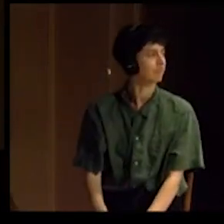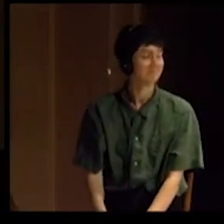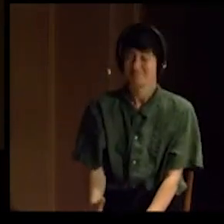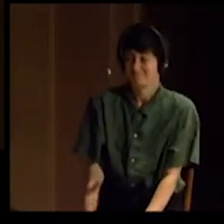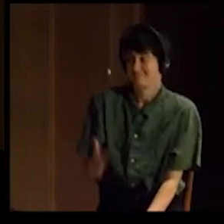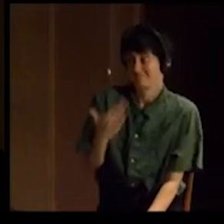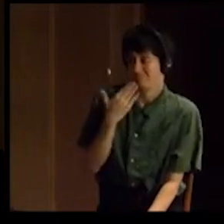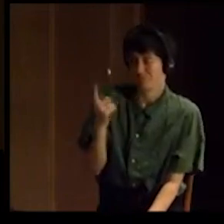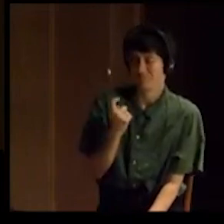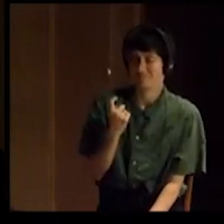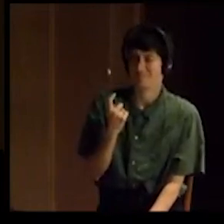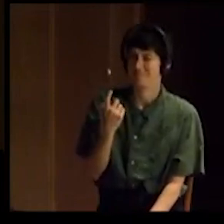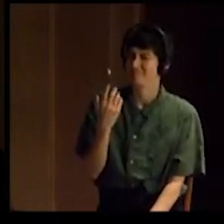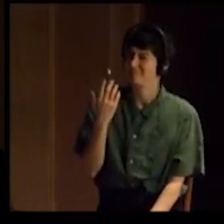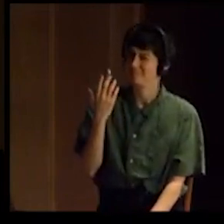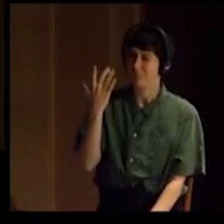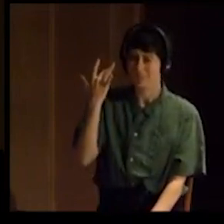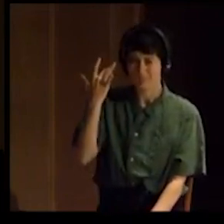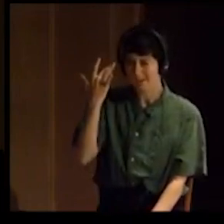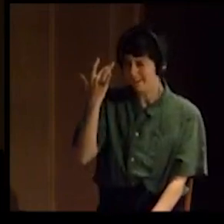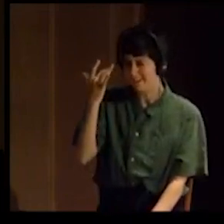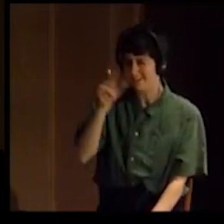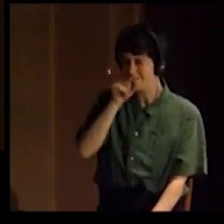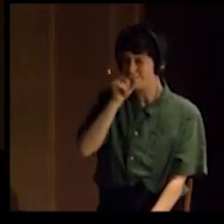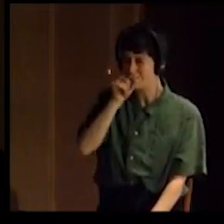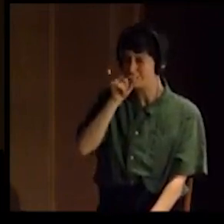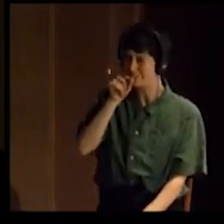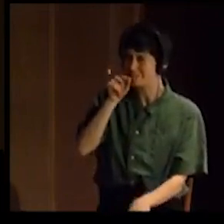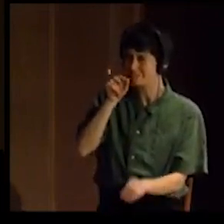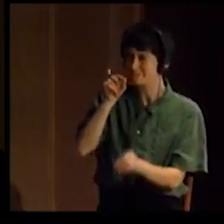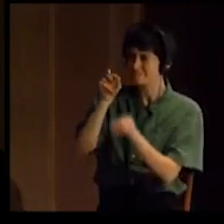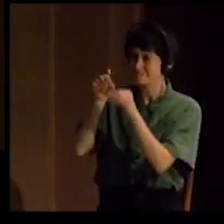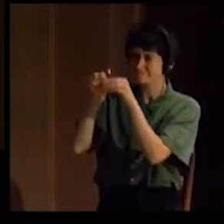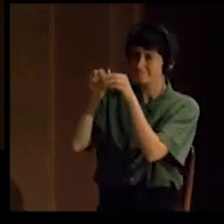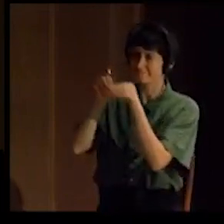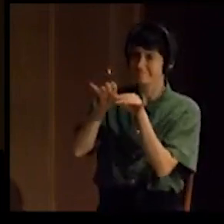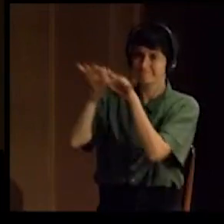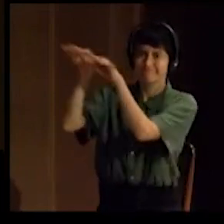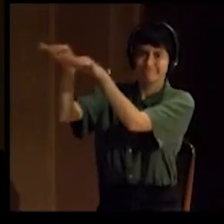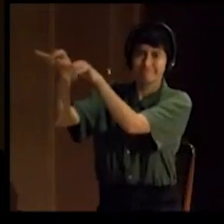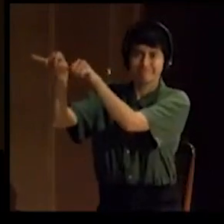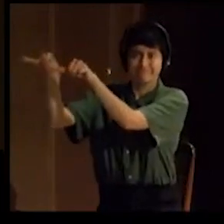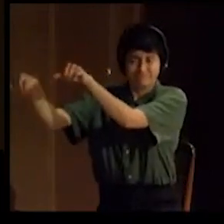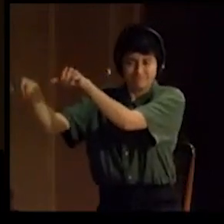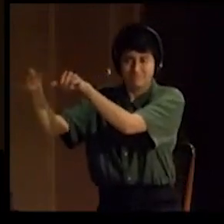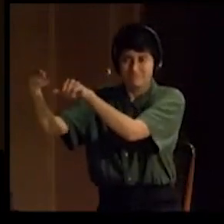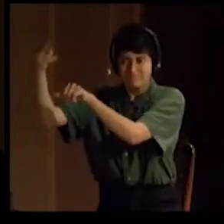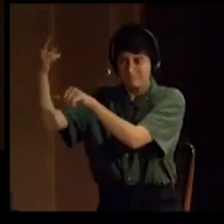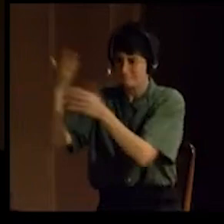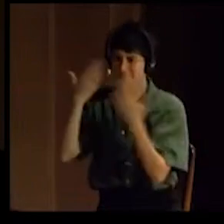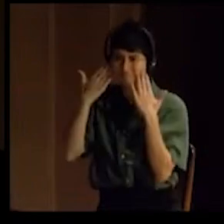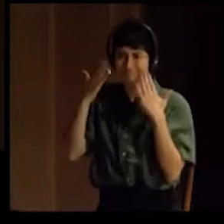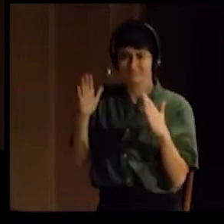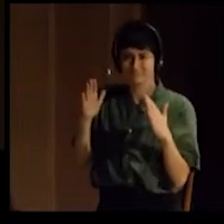why birds breed at these high elevations, because there are a lot of other constraints on their biology also.